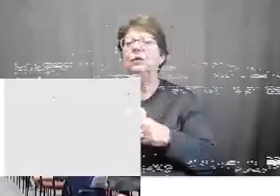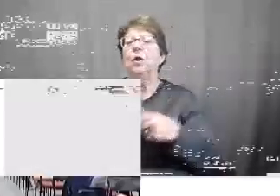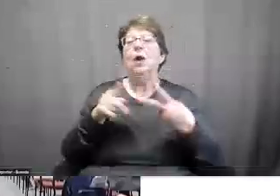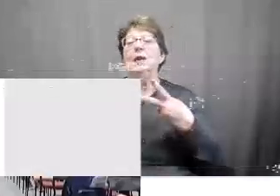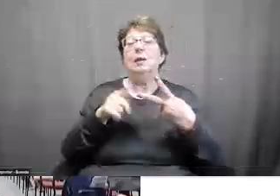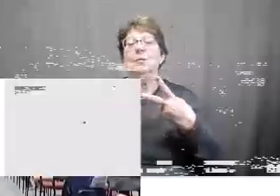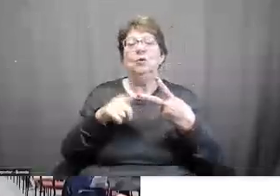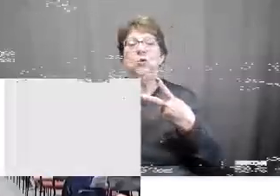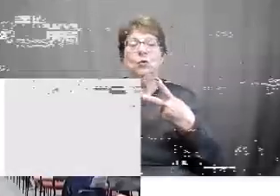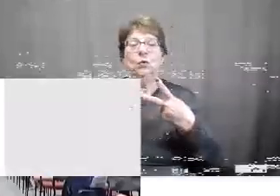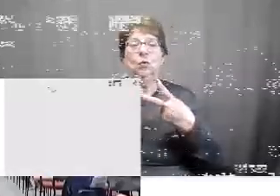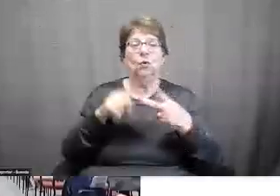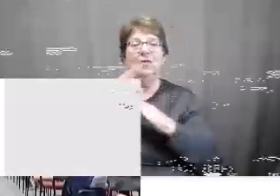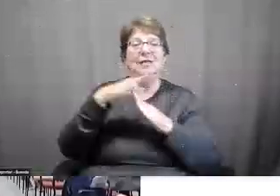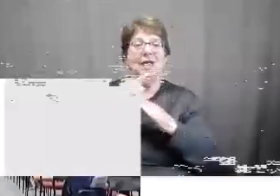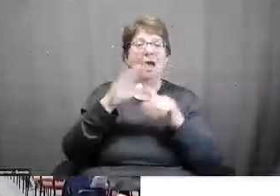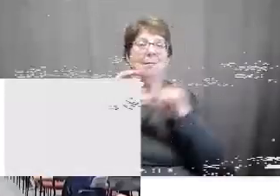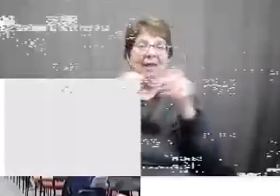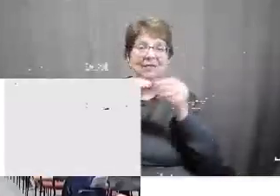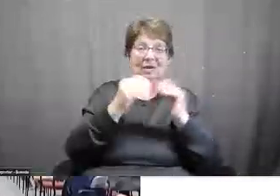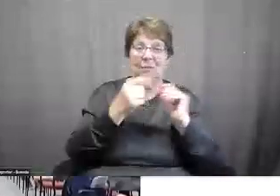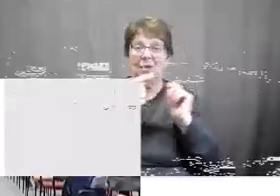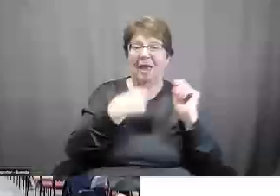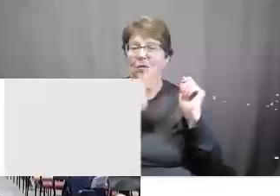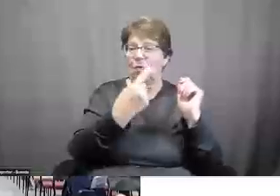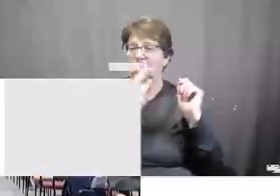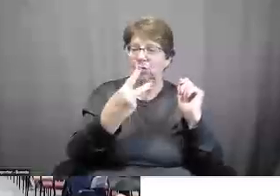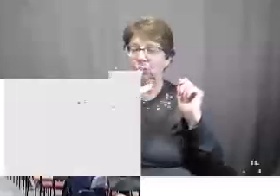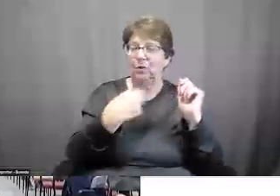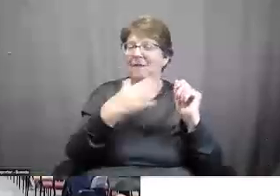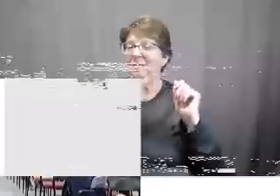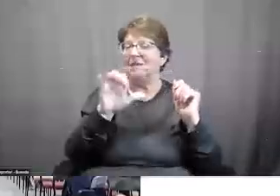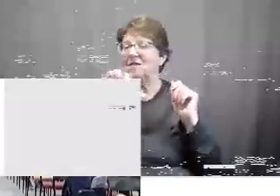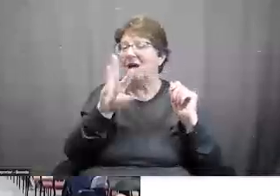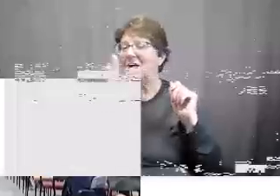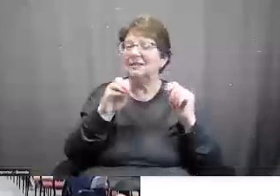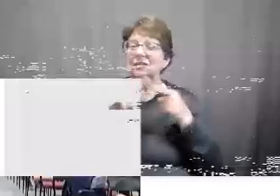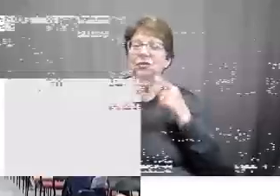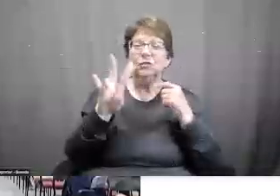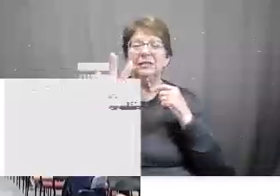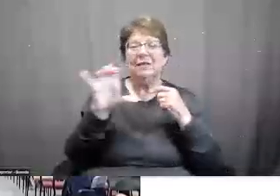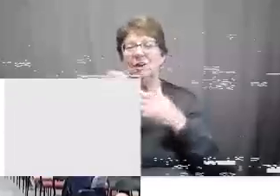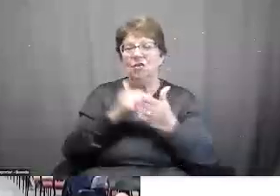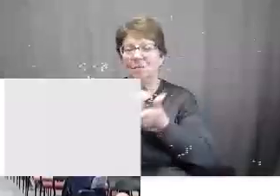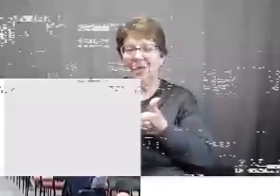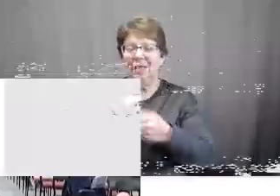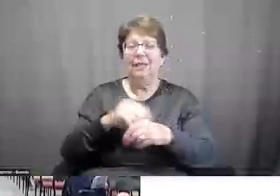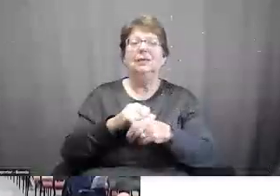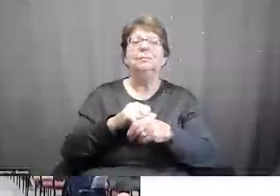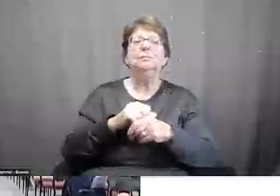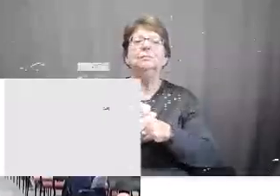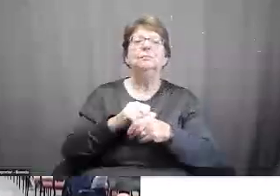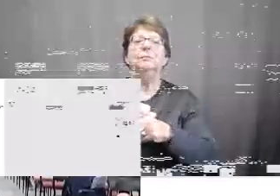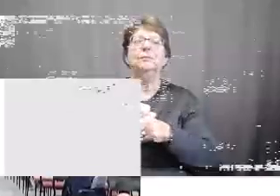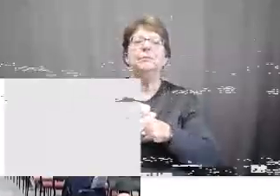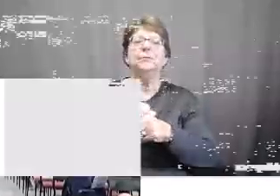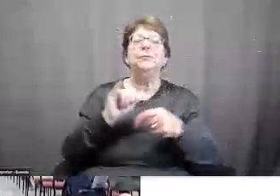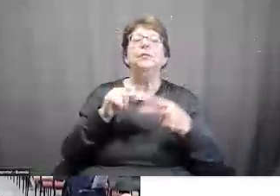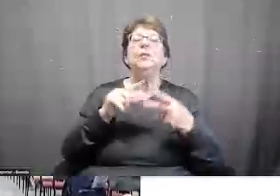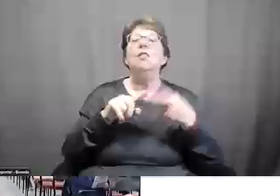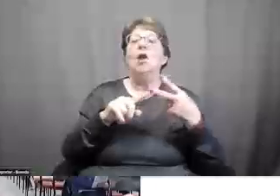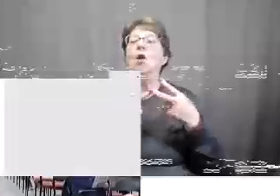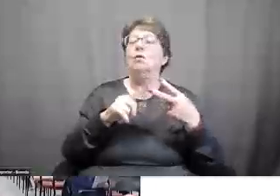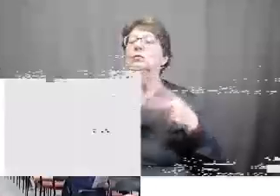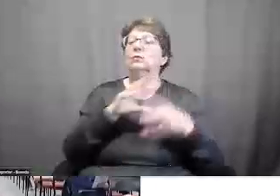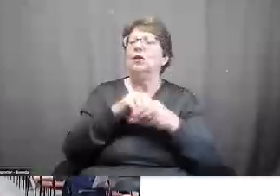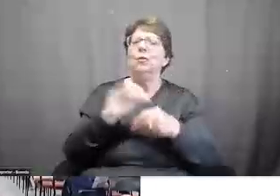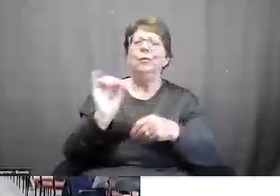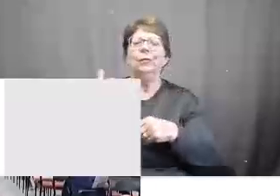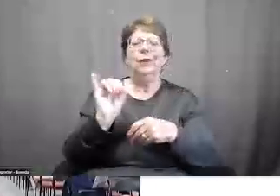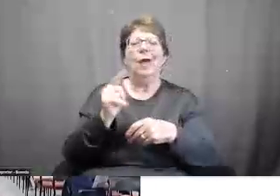Boardroom: both 1 and 2, we have about 560 to $700 million when we pull these levers, and these levers include things like track work optimization.